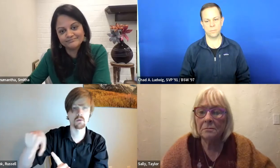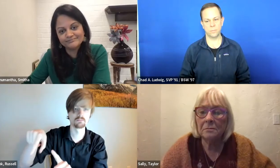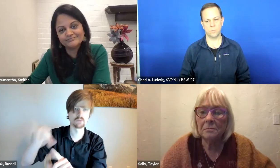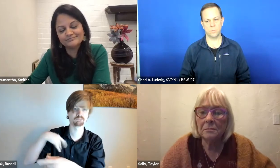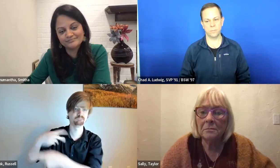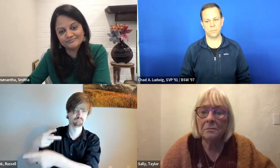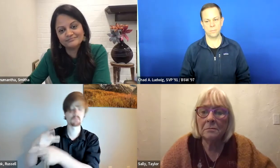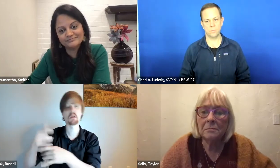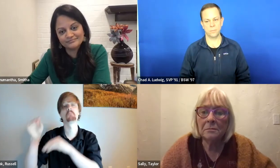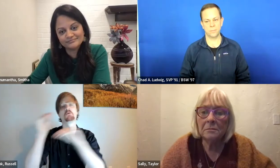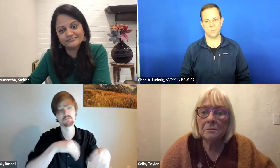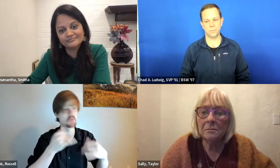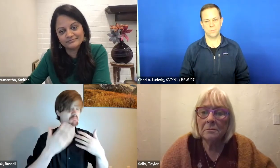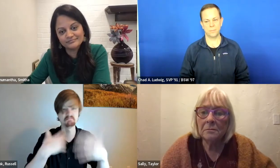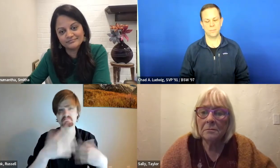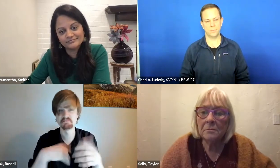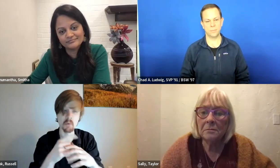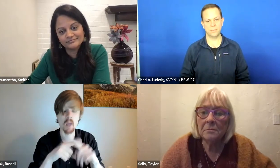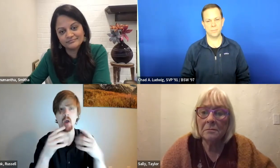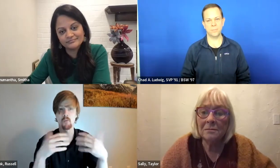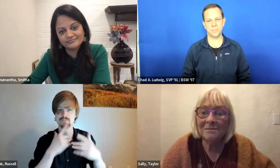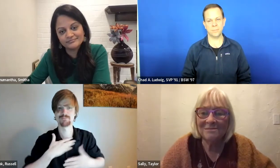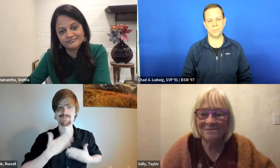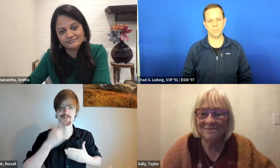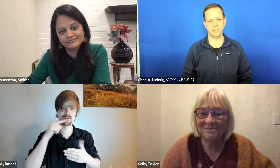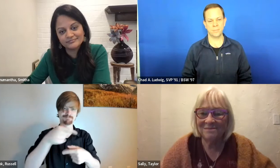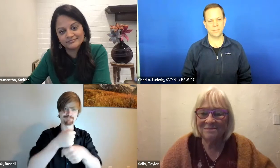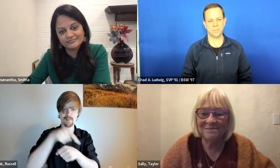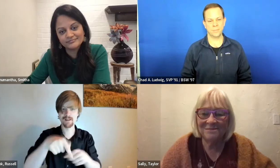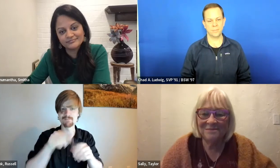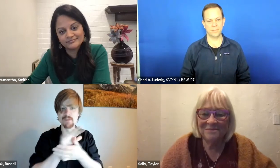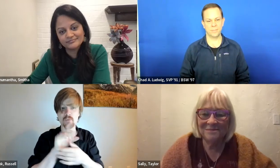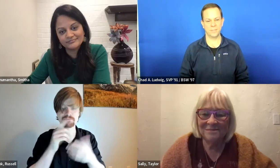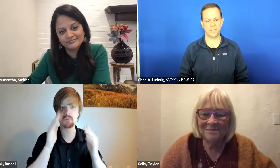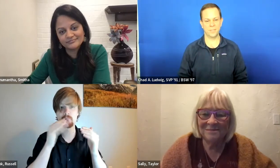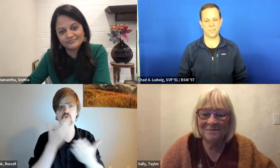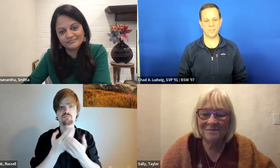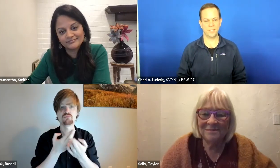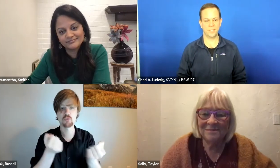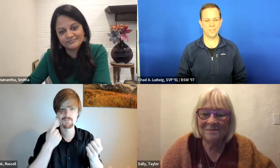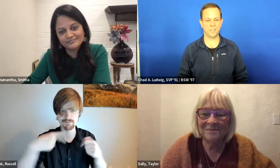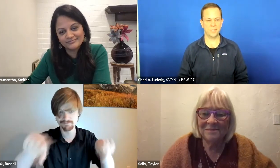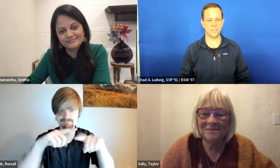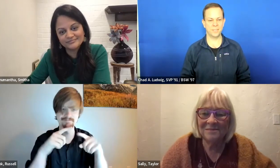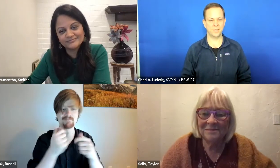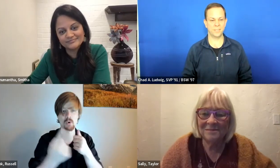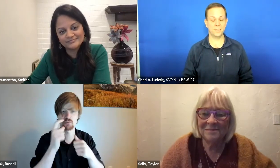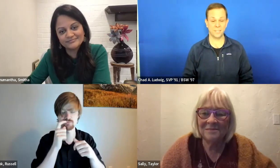He was in Columbus, Ohio. I was taking care of him there, and now I'm back in Rochester, and I really appreciate all of you making this film